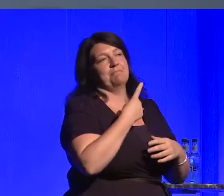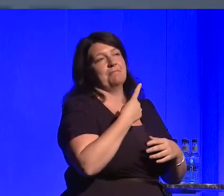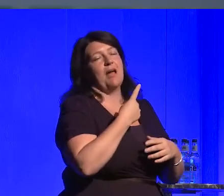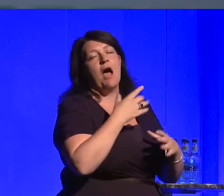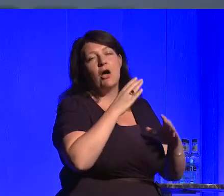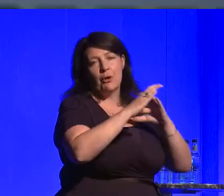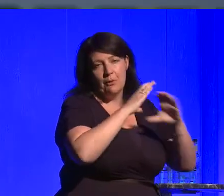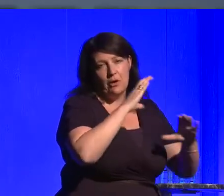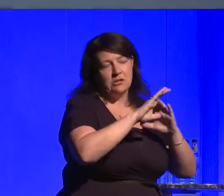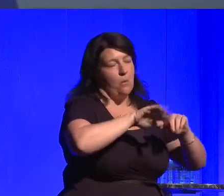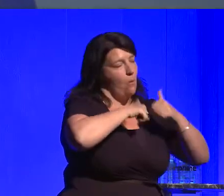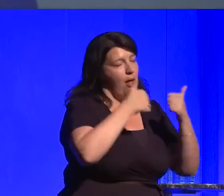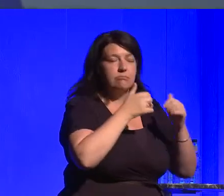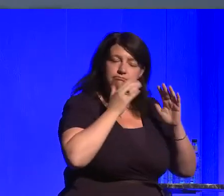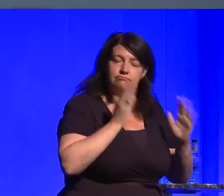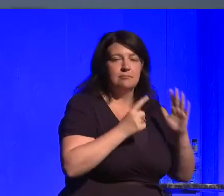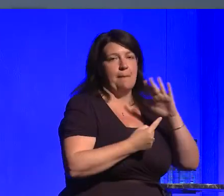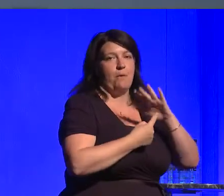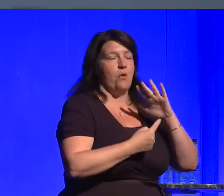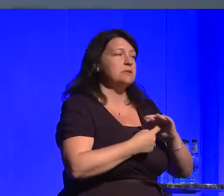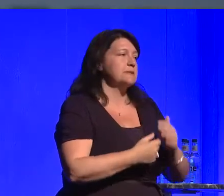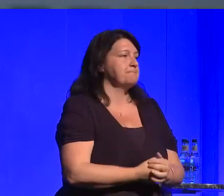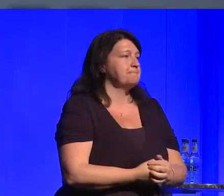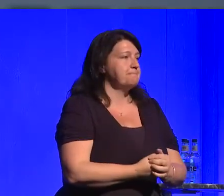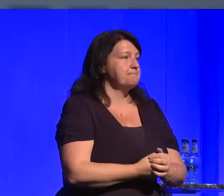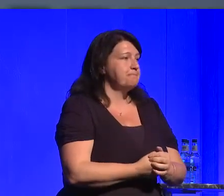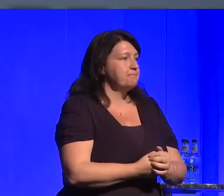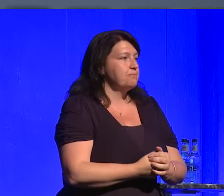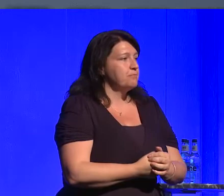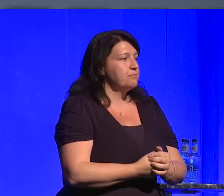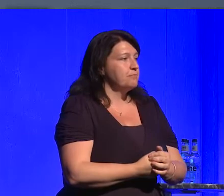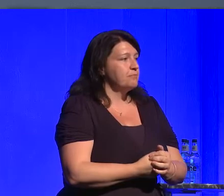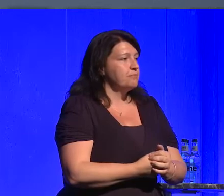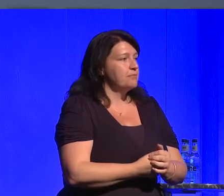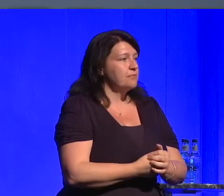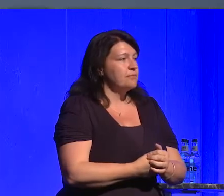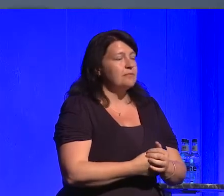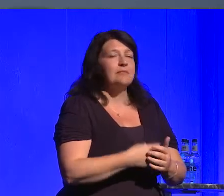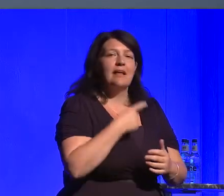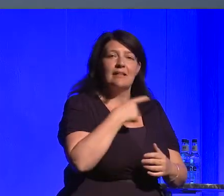So, Martin McShane, who was there at the meeting, said that 'communication, communication, communication'